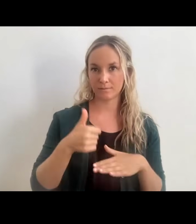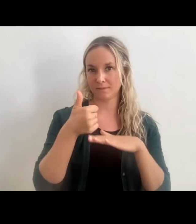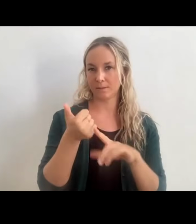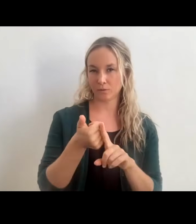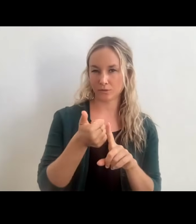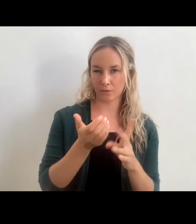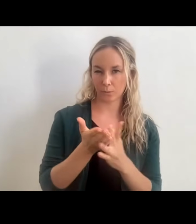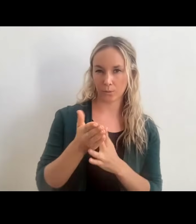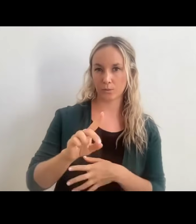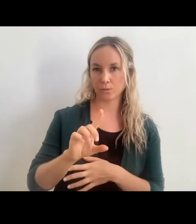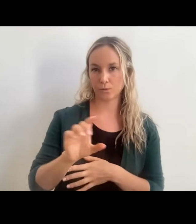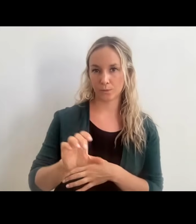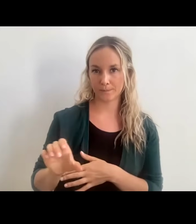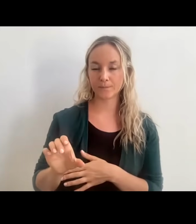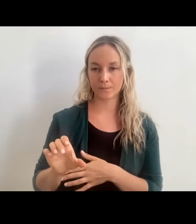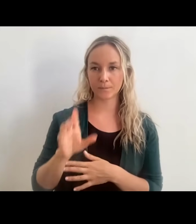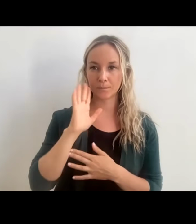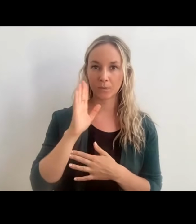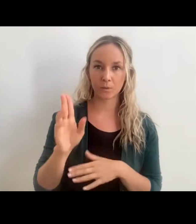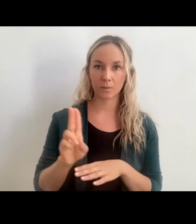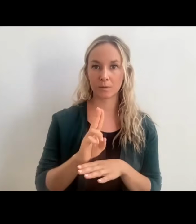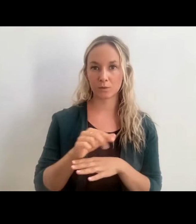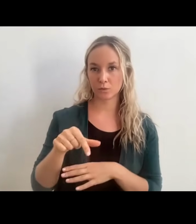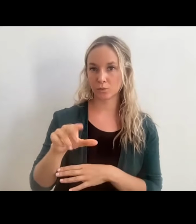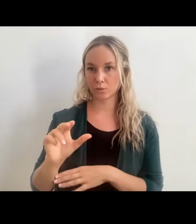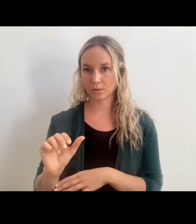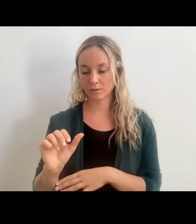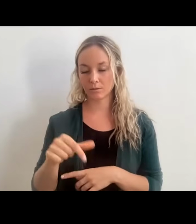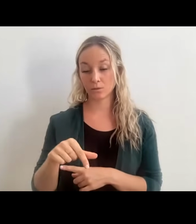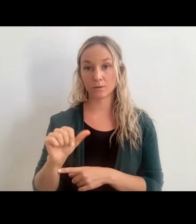and answer, And we're so pleased to welcome John